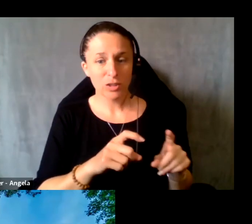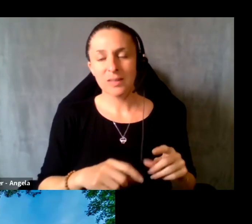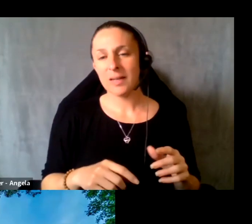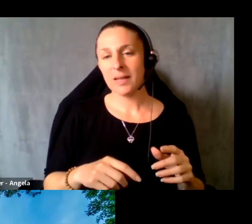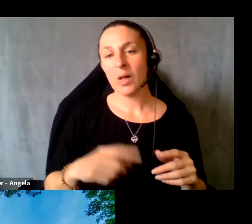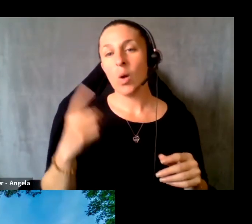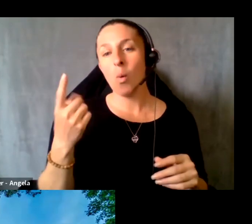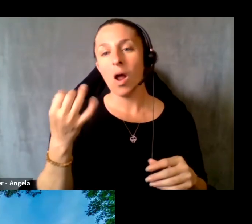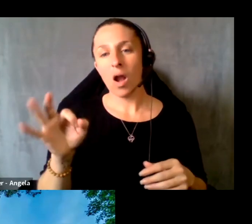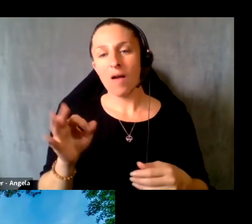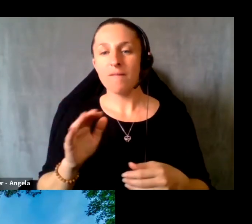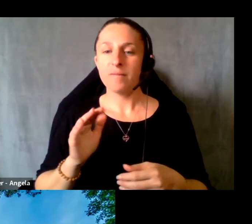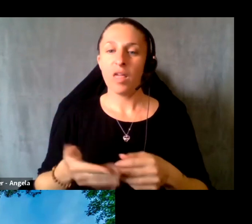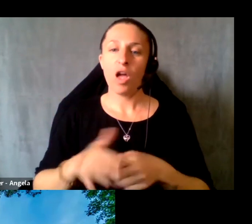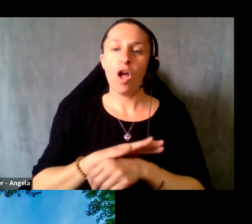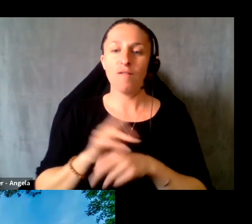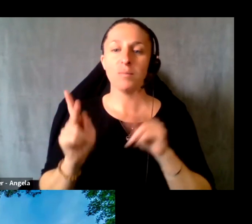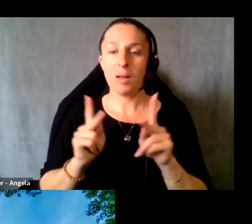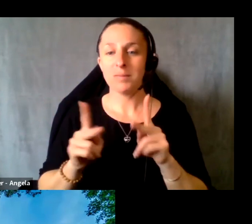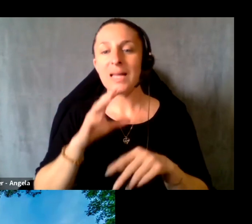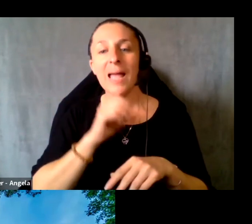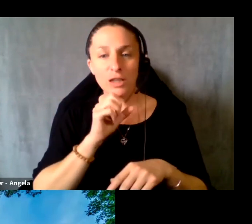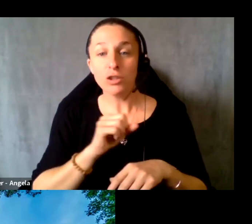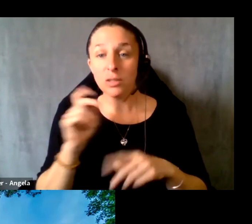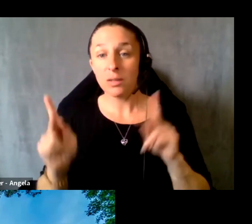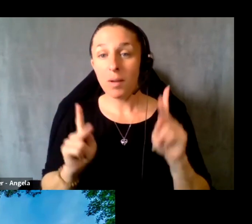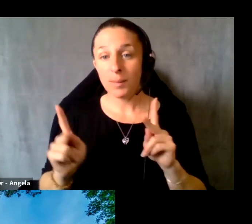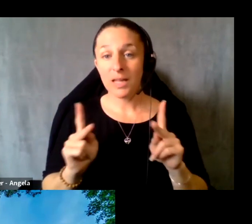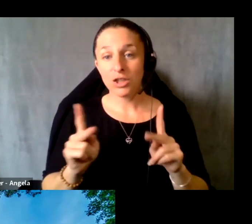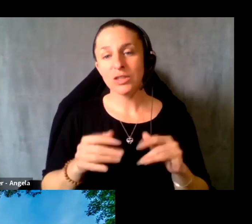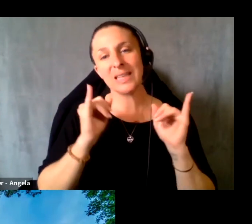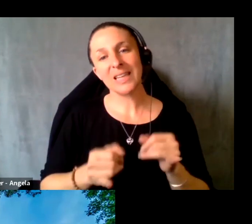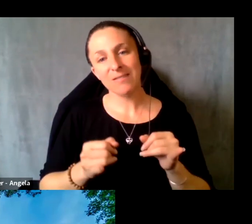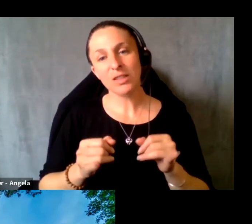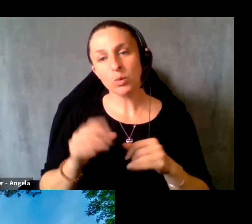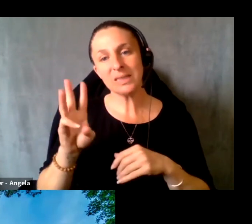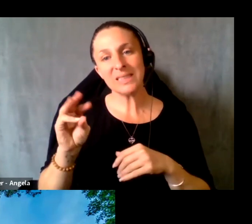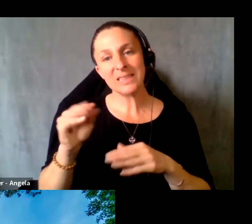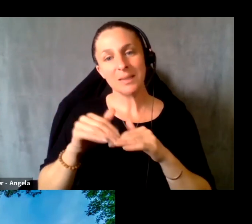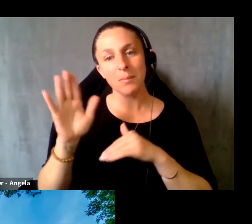of the covered populations is the aging population, it's individual 60 plus. So maybe you could